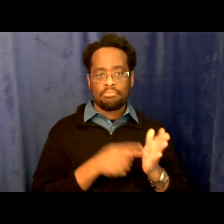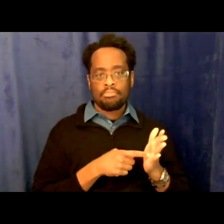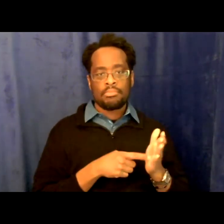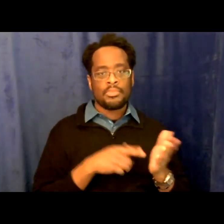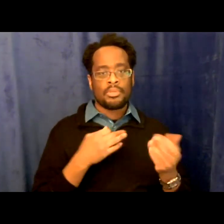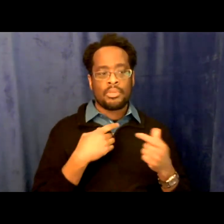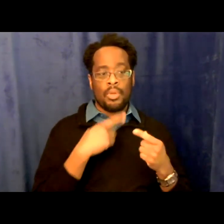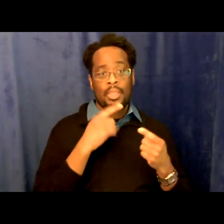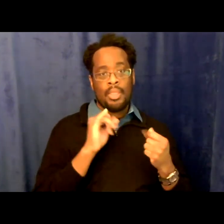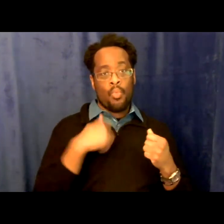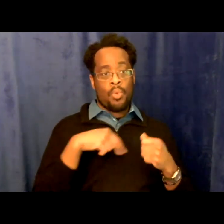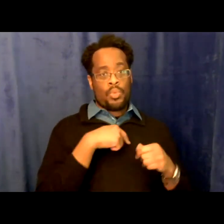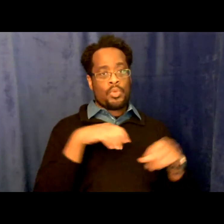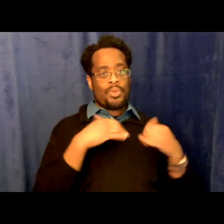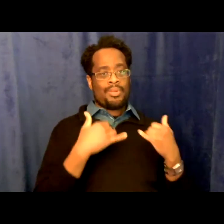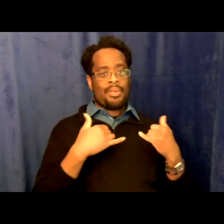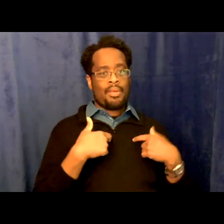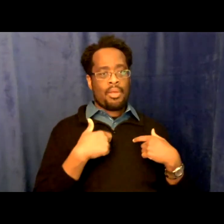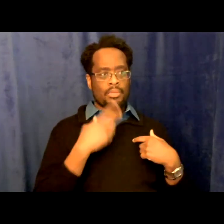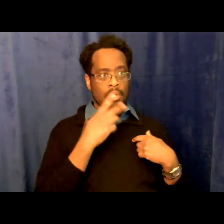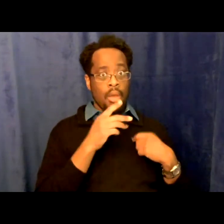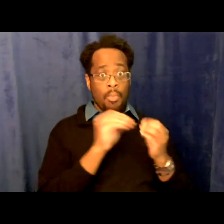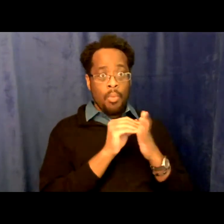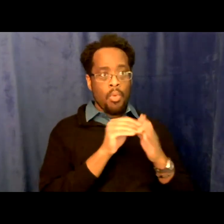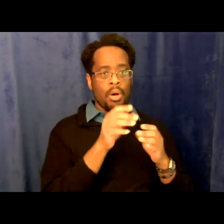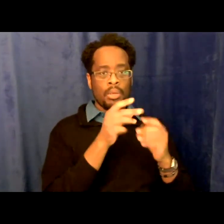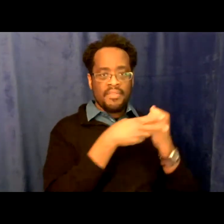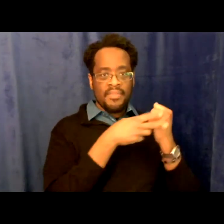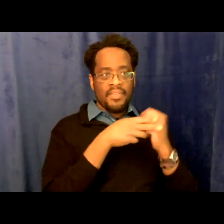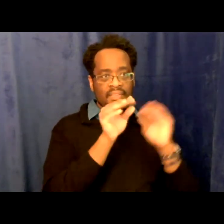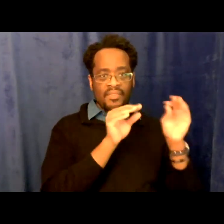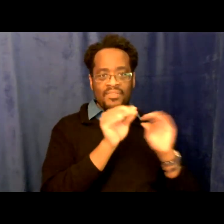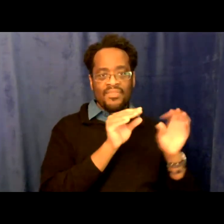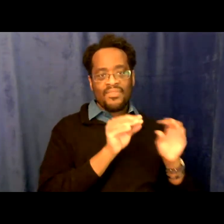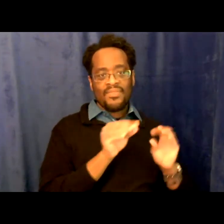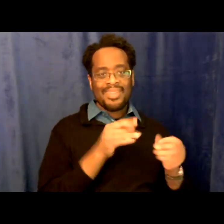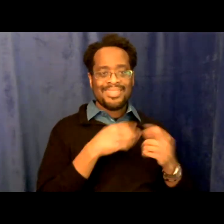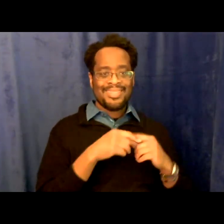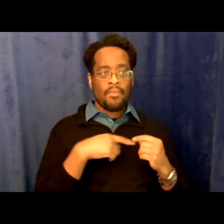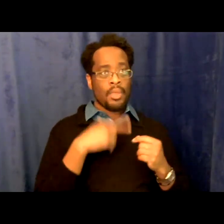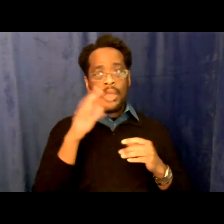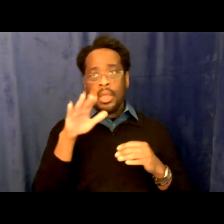and collect that and i think that what we're doing right now you see more and more videos popping up